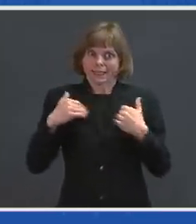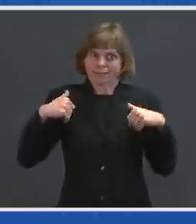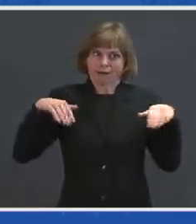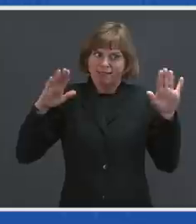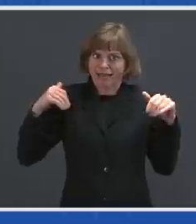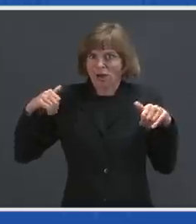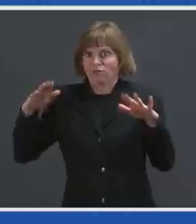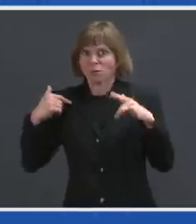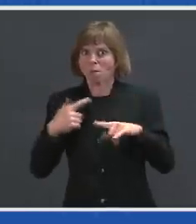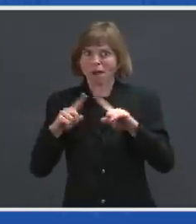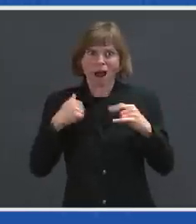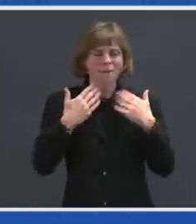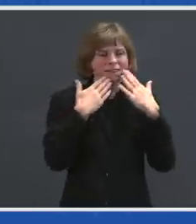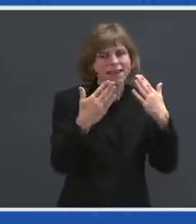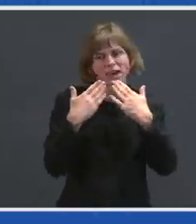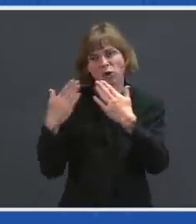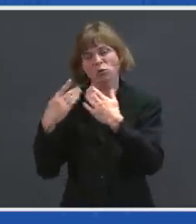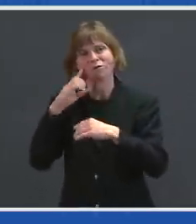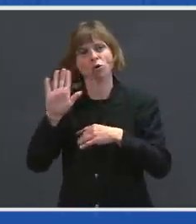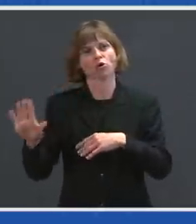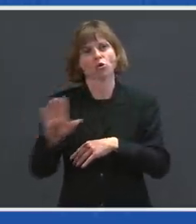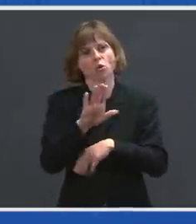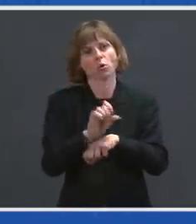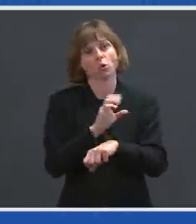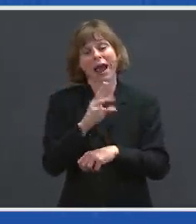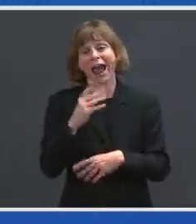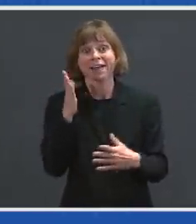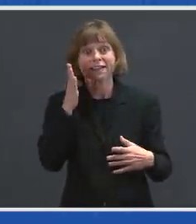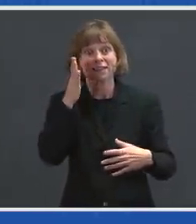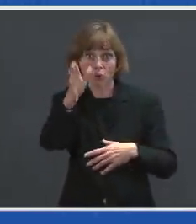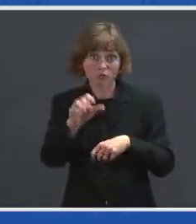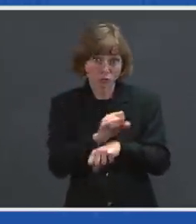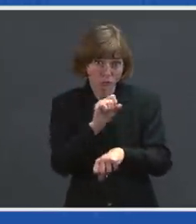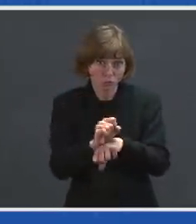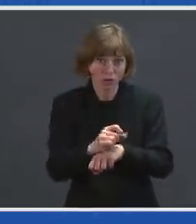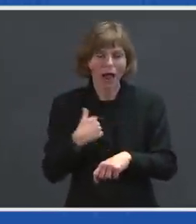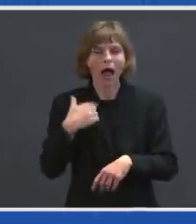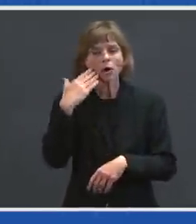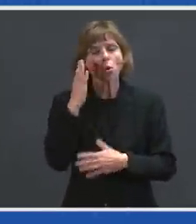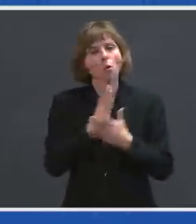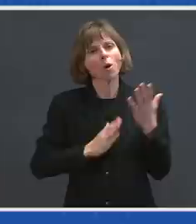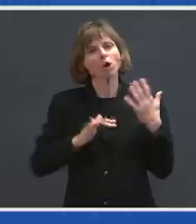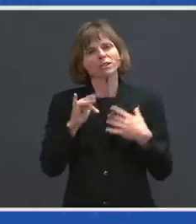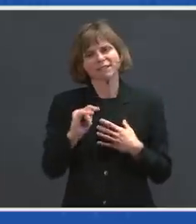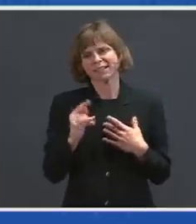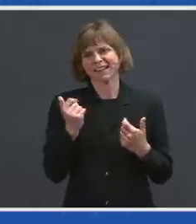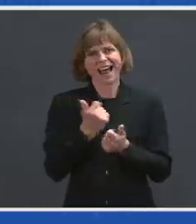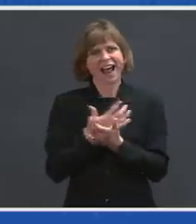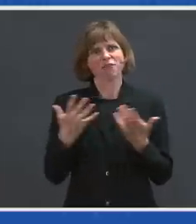I want to thank you for the work we're going to continue to do. I know parts of this -- and everything else we seek to do --